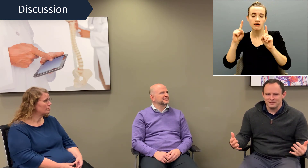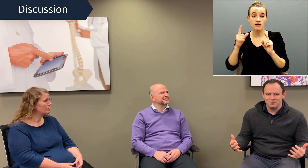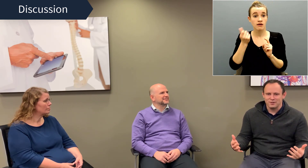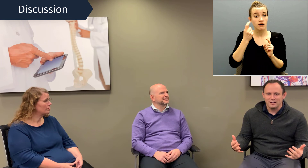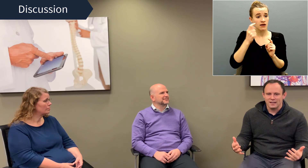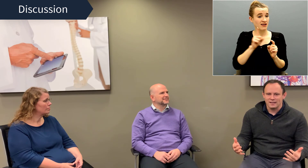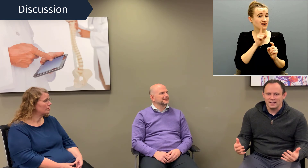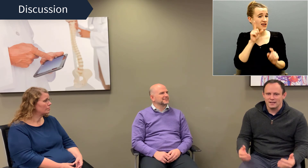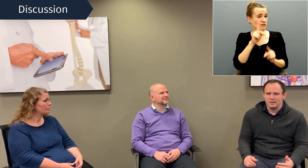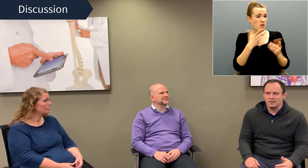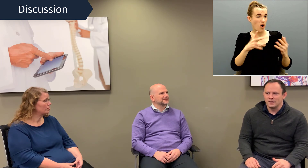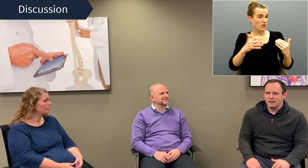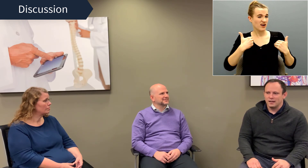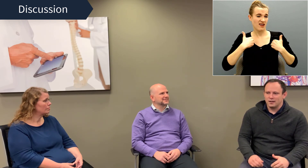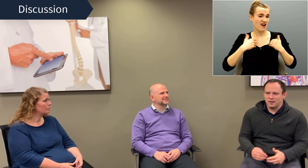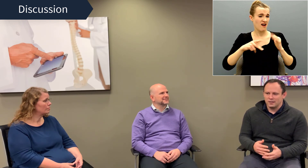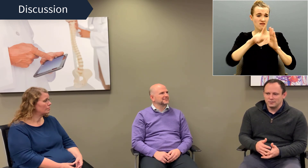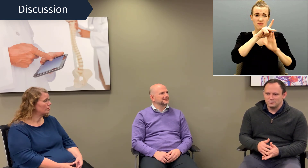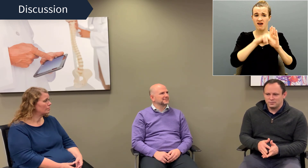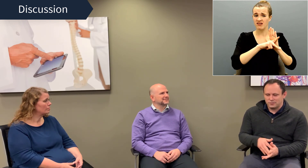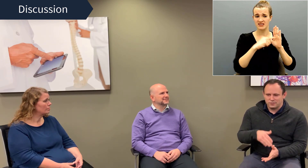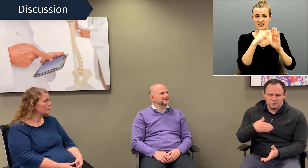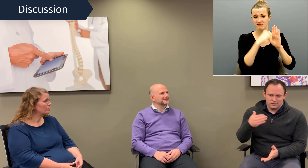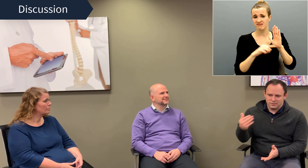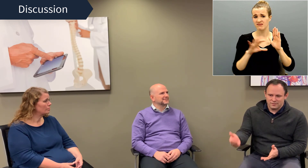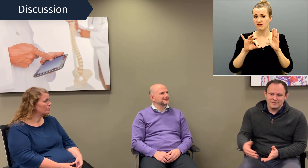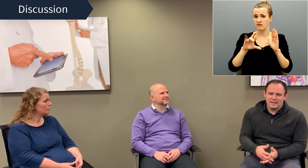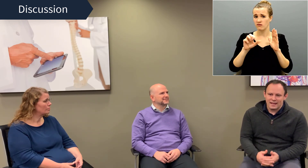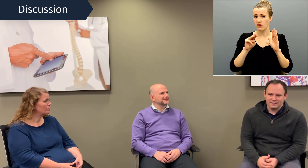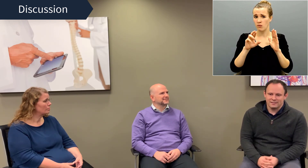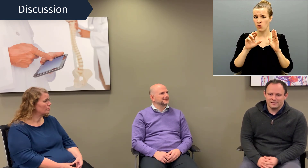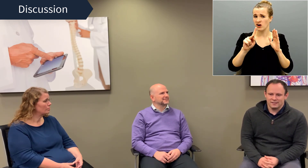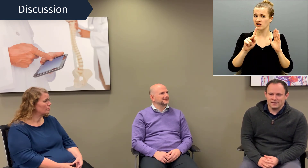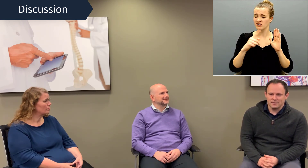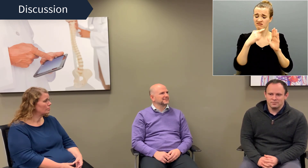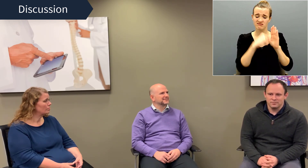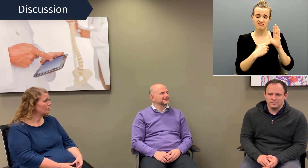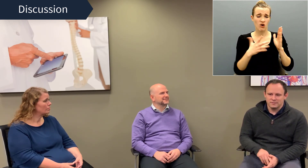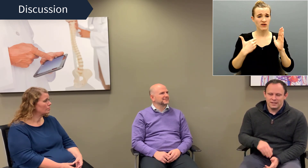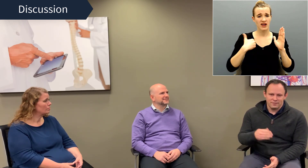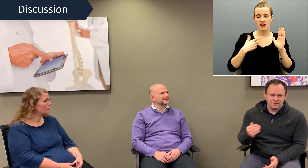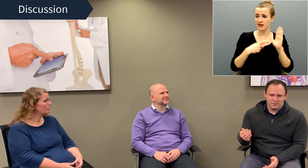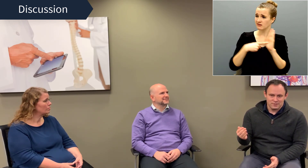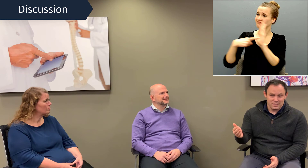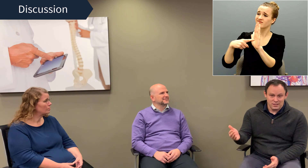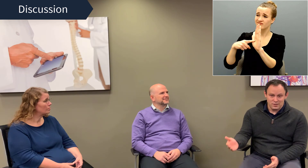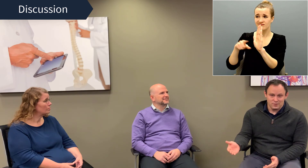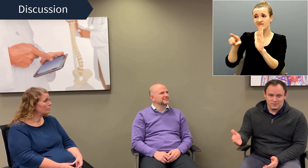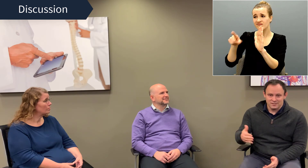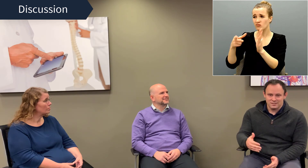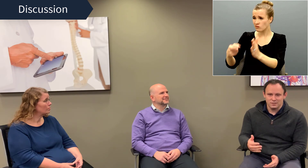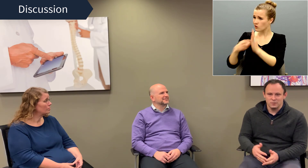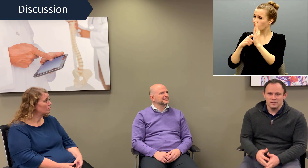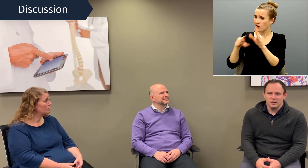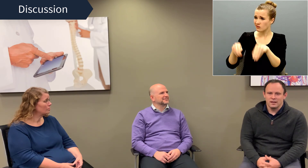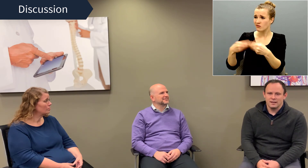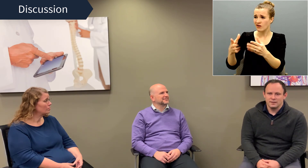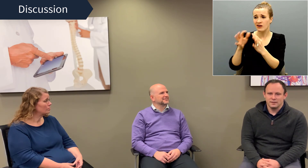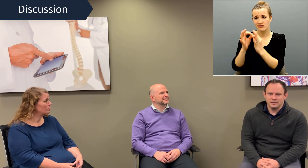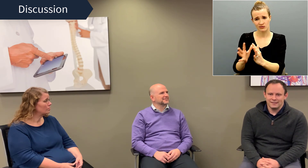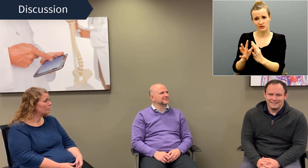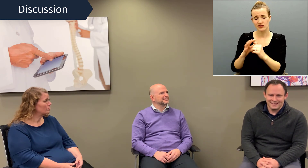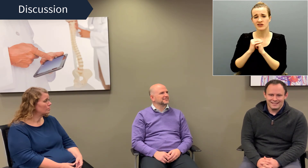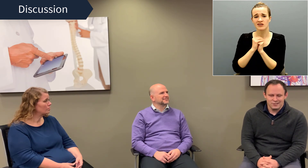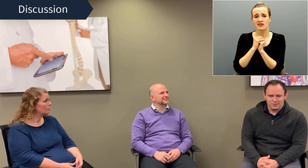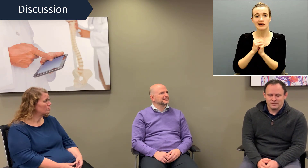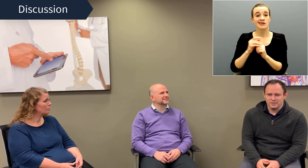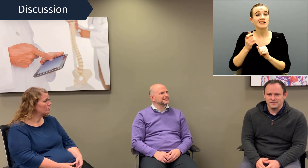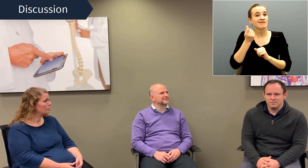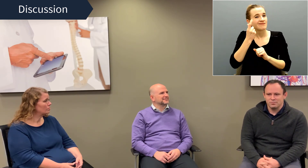framework and, and a- that deaf individuals can use to get interpreters,